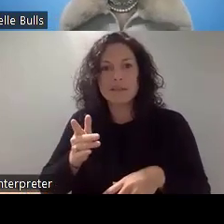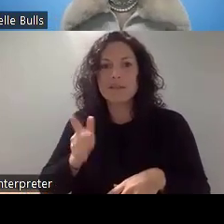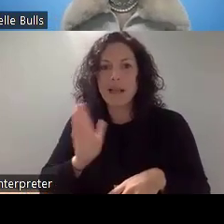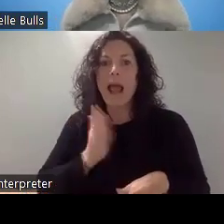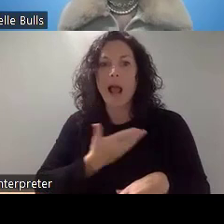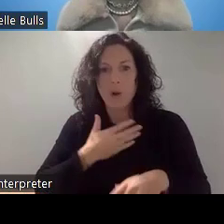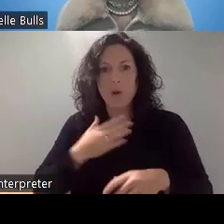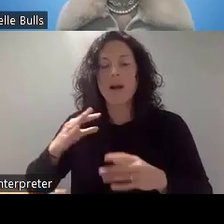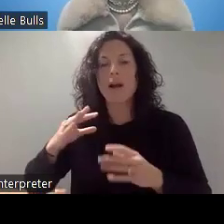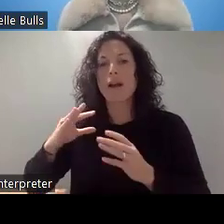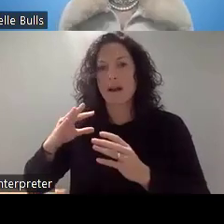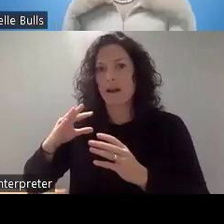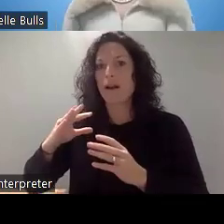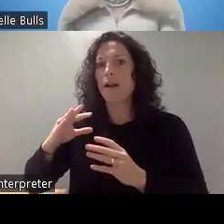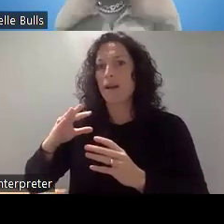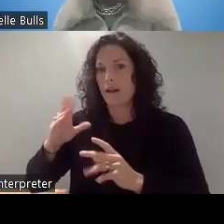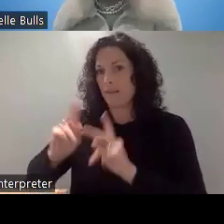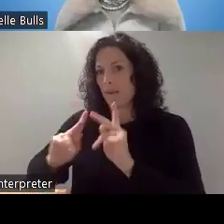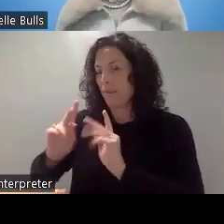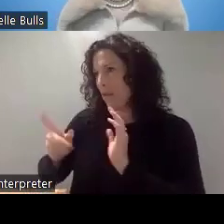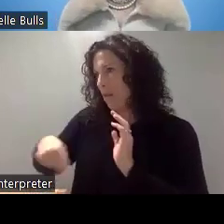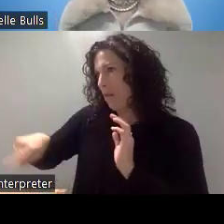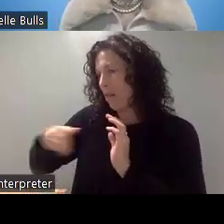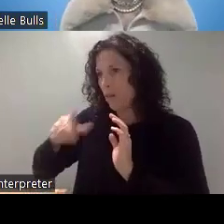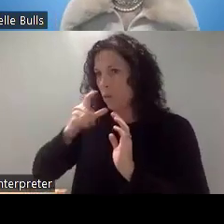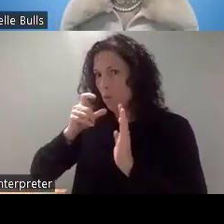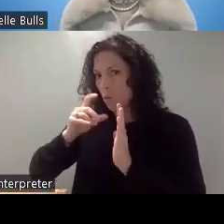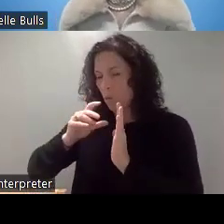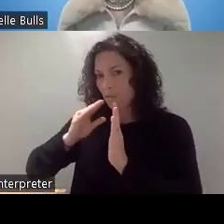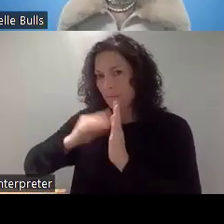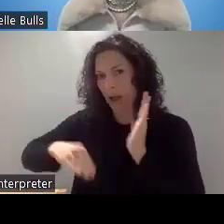to start prior to 6 weeks if possible.